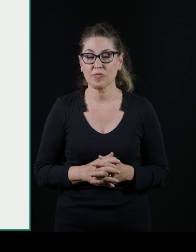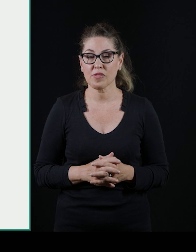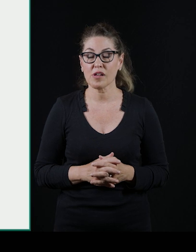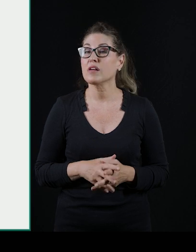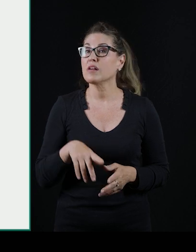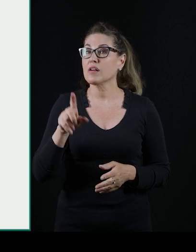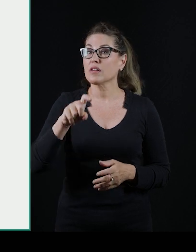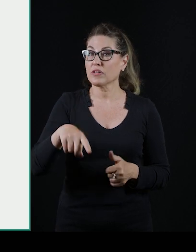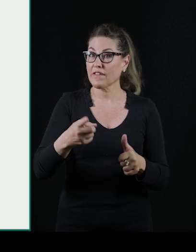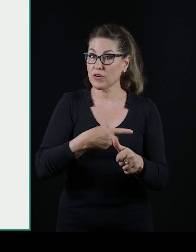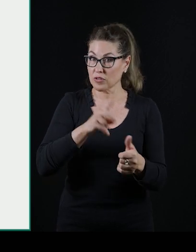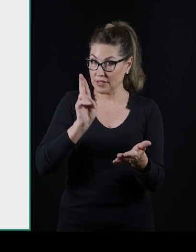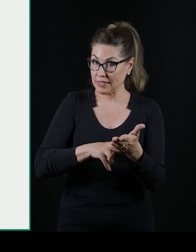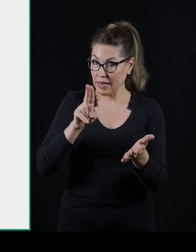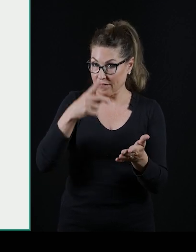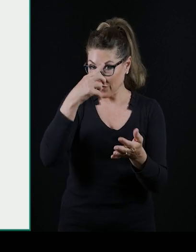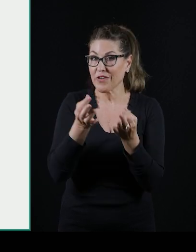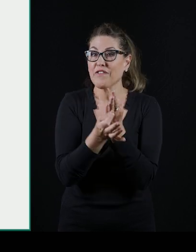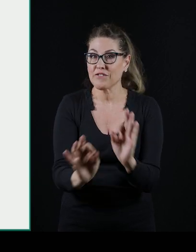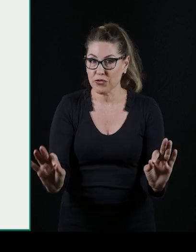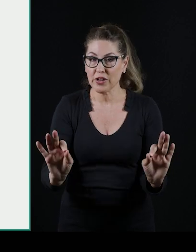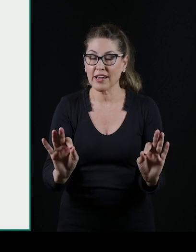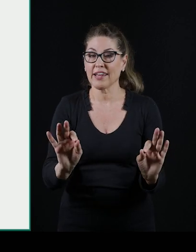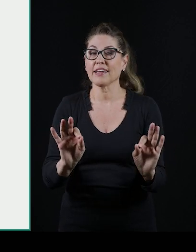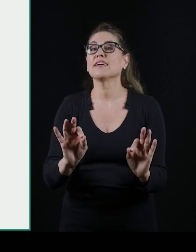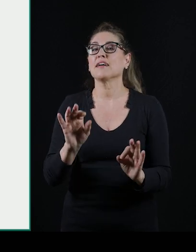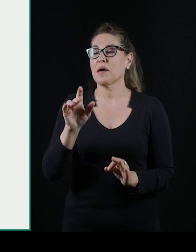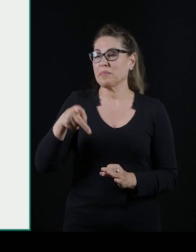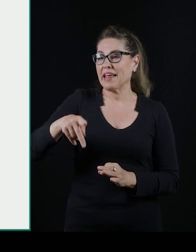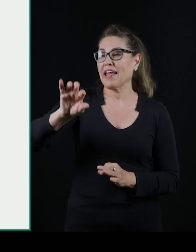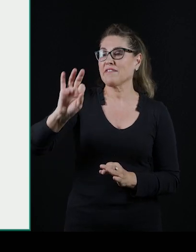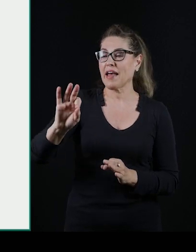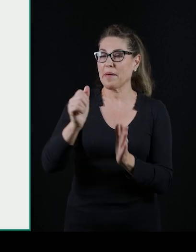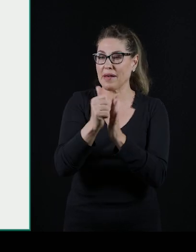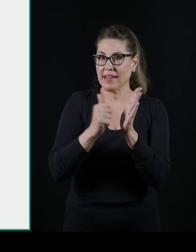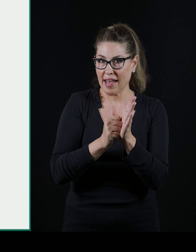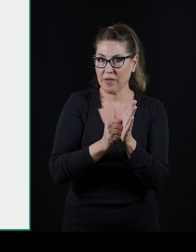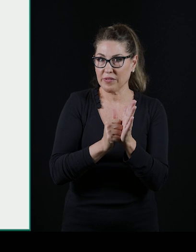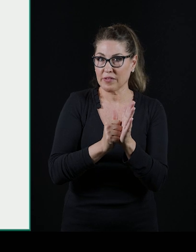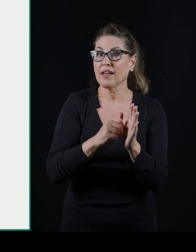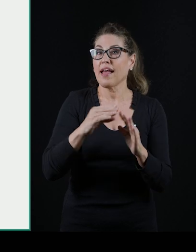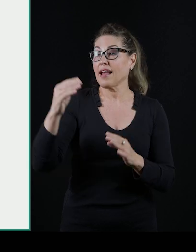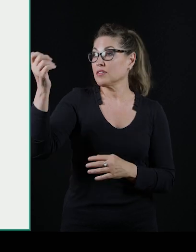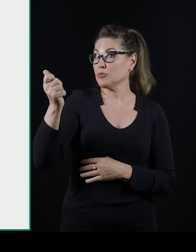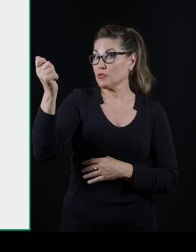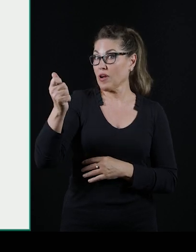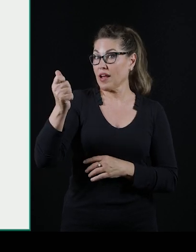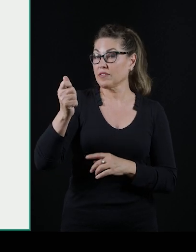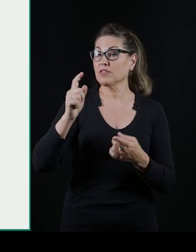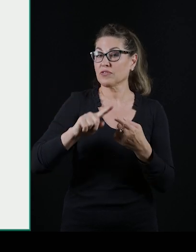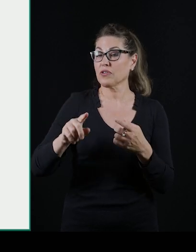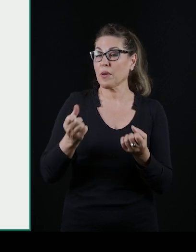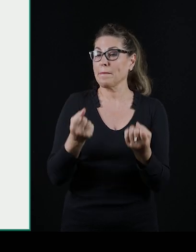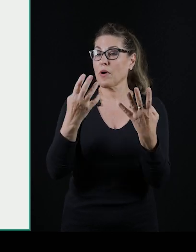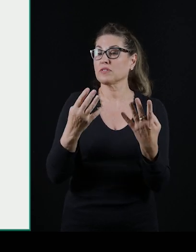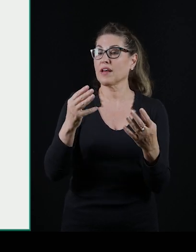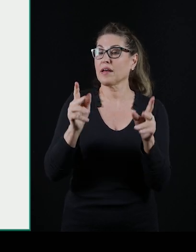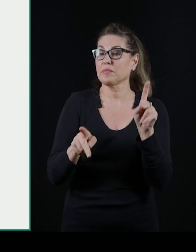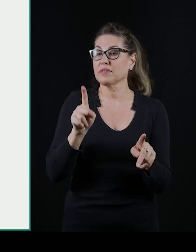You need to sign up for a free PlayFab account and subscribe to the multi-player servers premium service